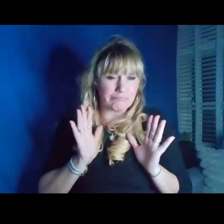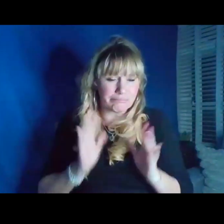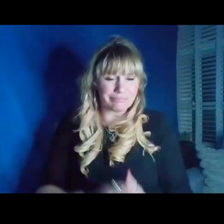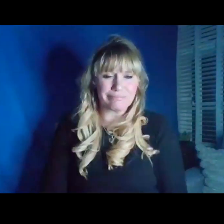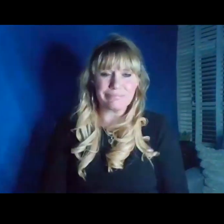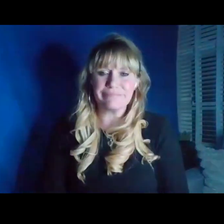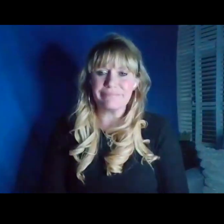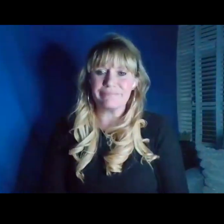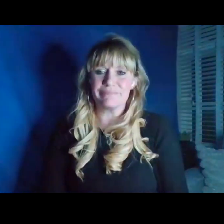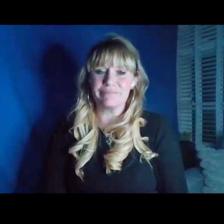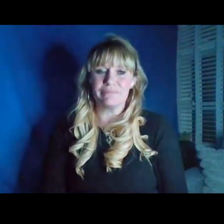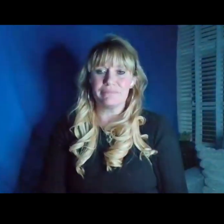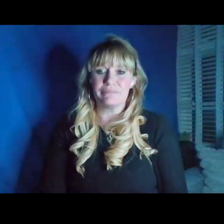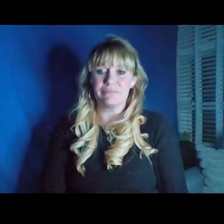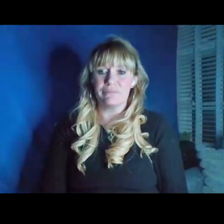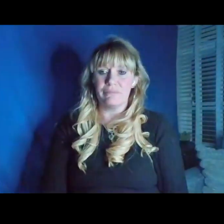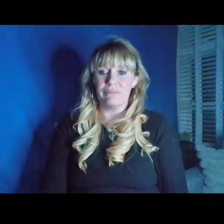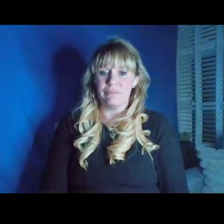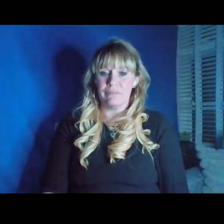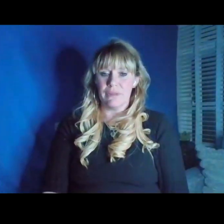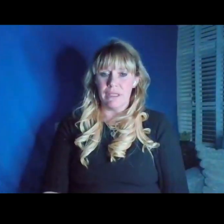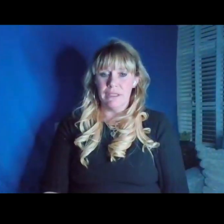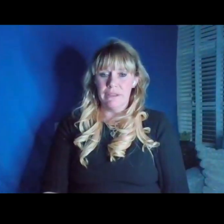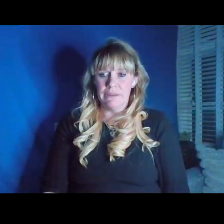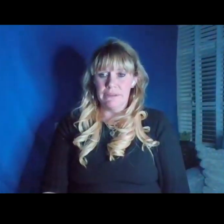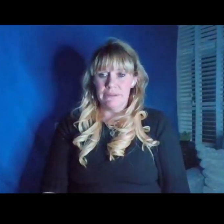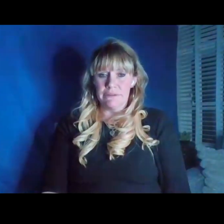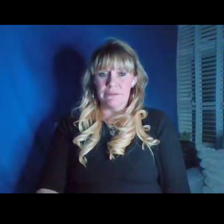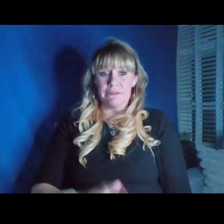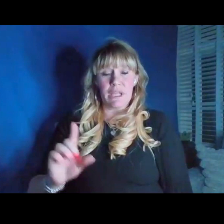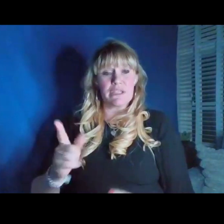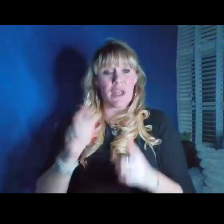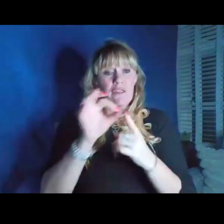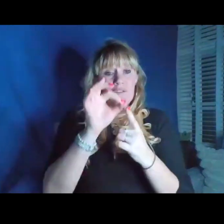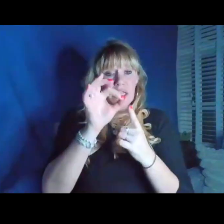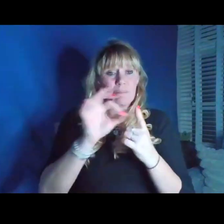First one is from my poetry collection which I have here,